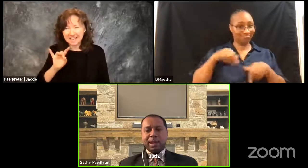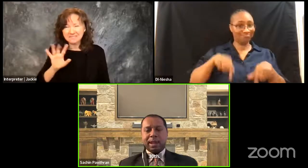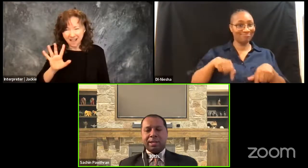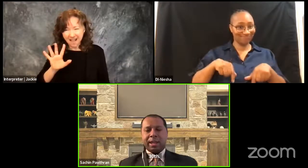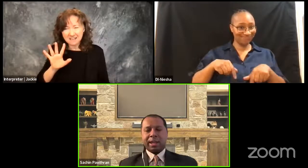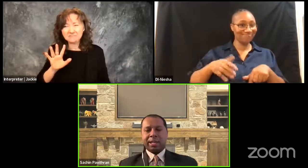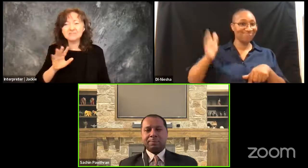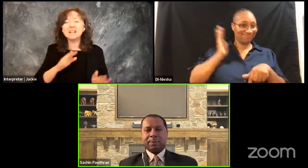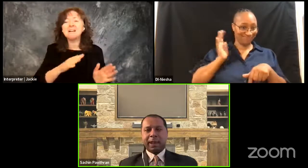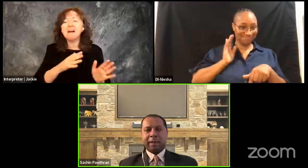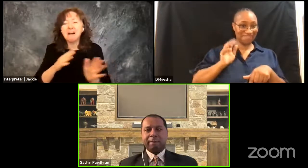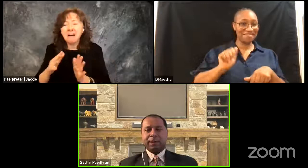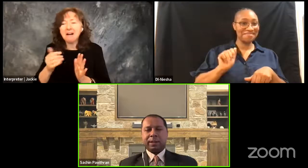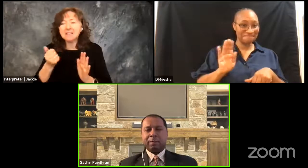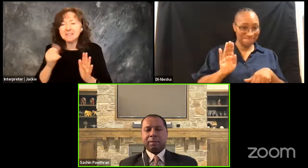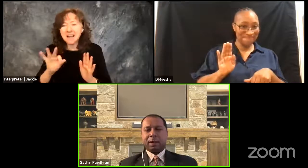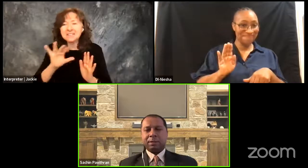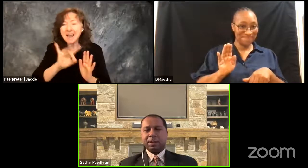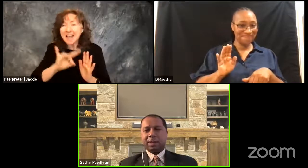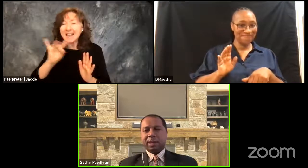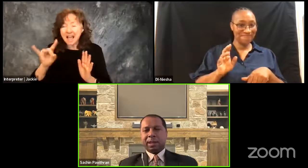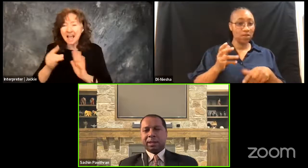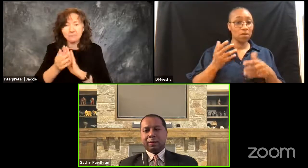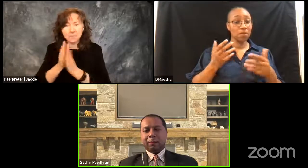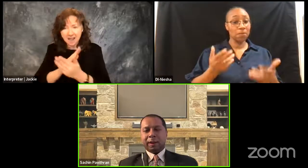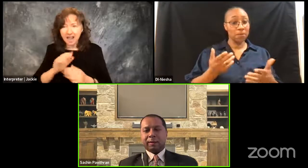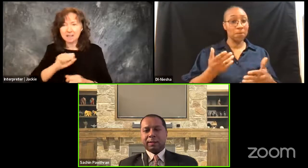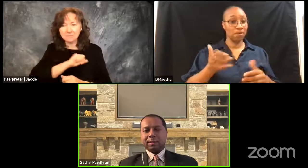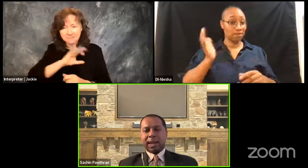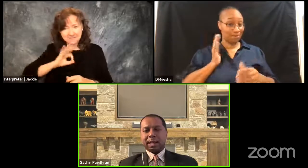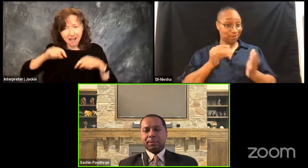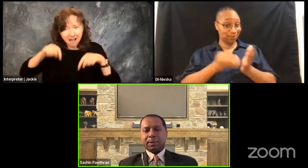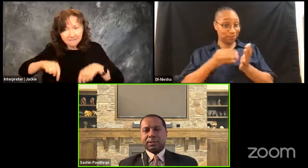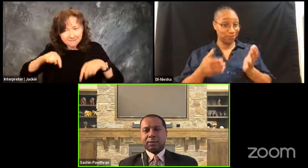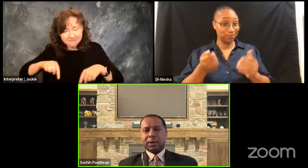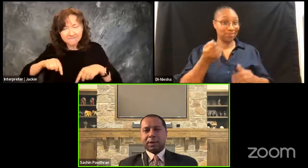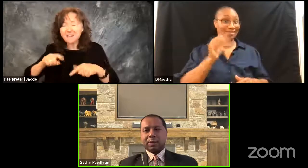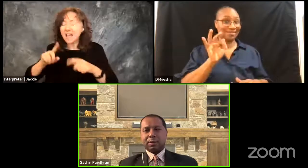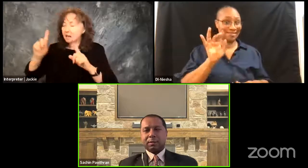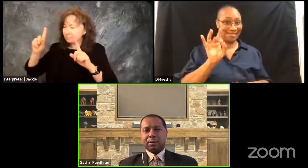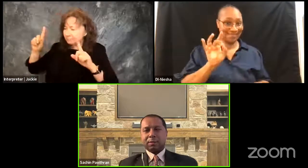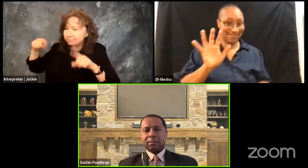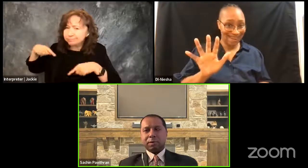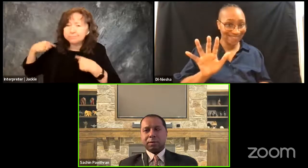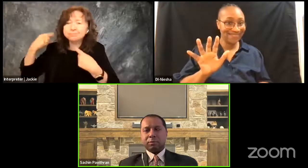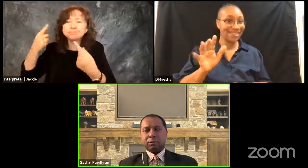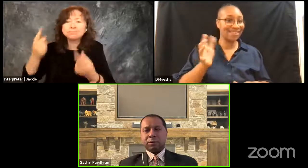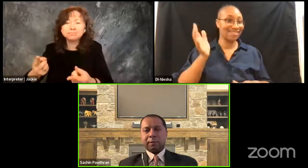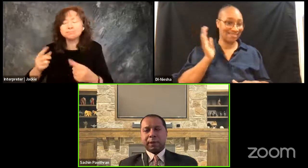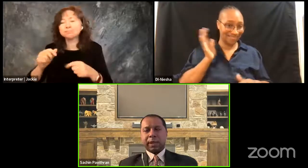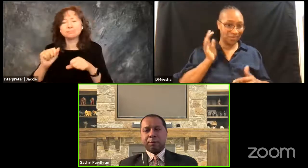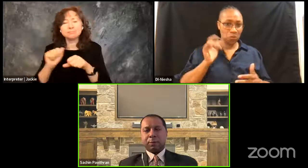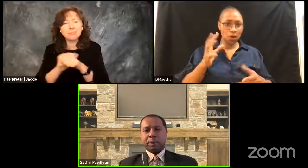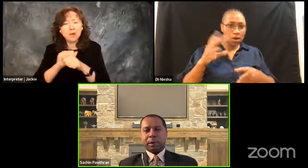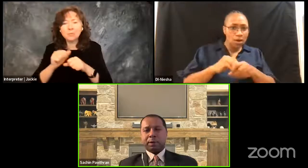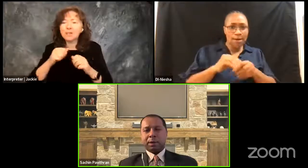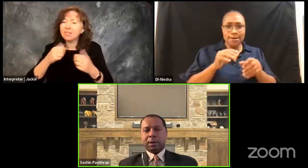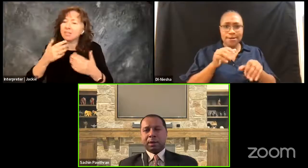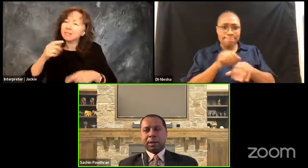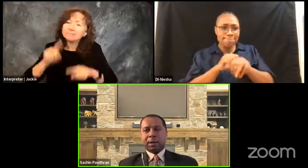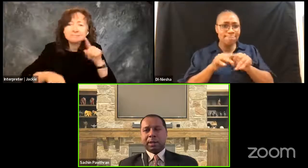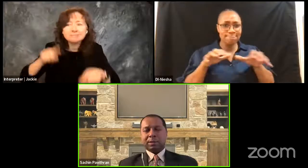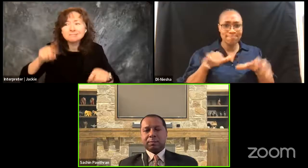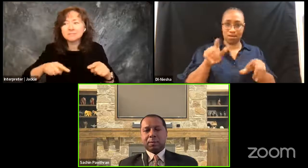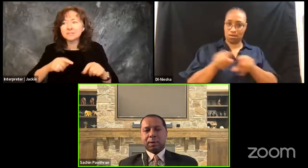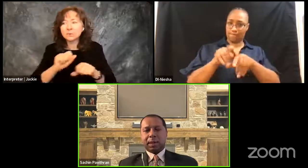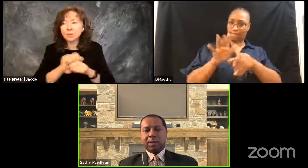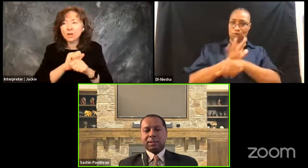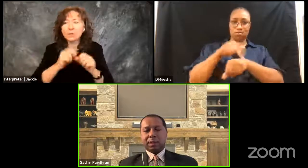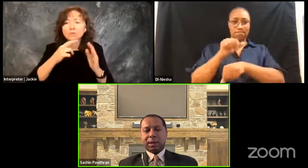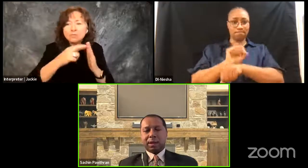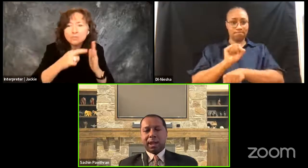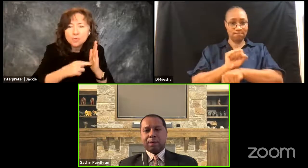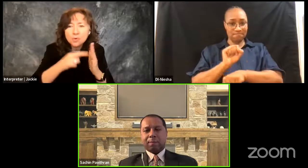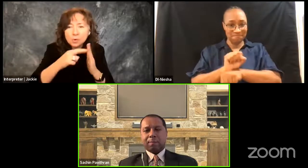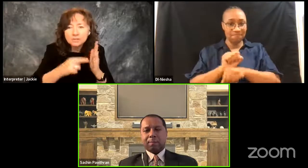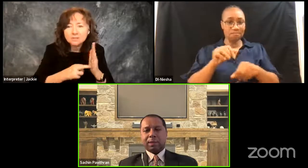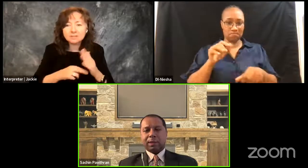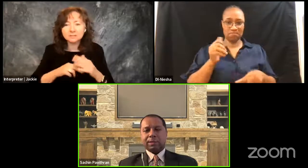And has been heavily involved in the various aspects of the rules that we have put on,